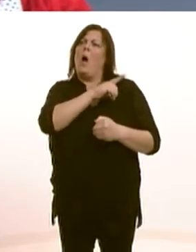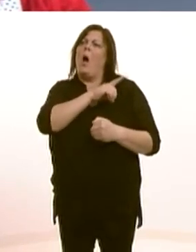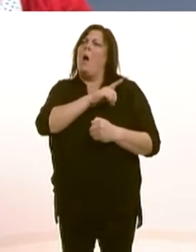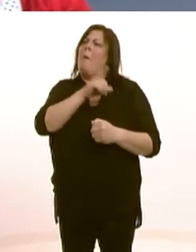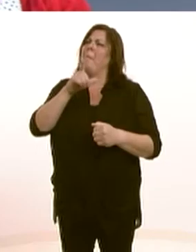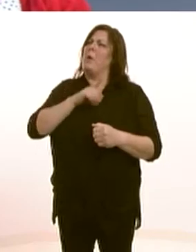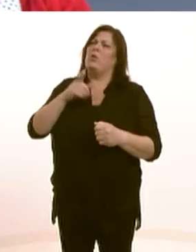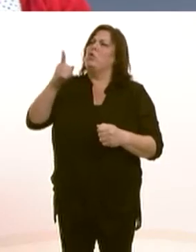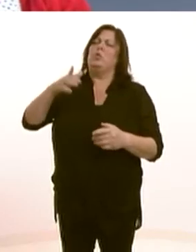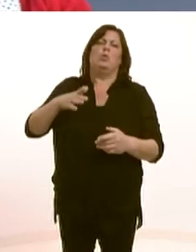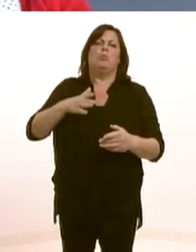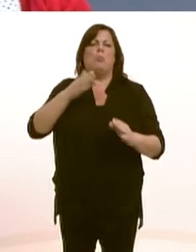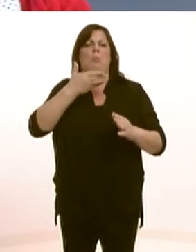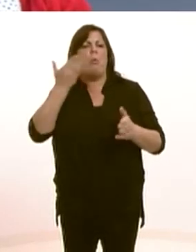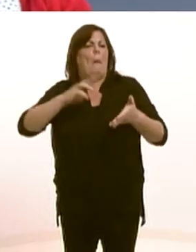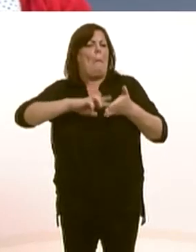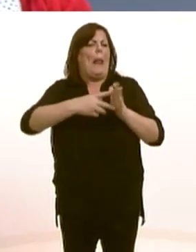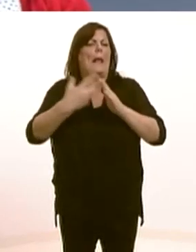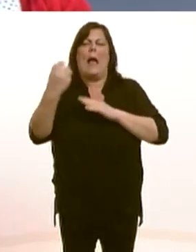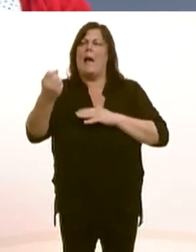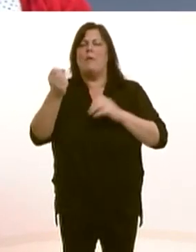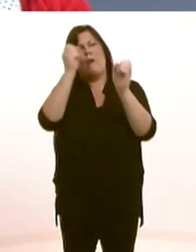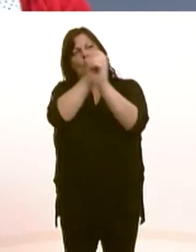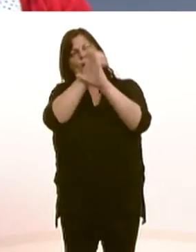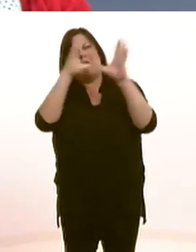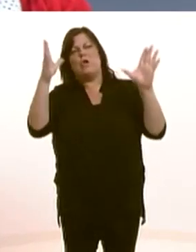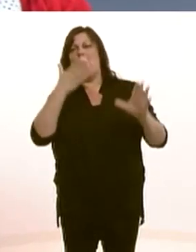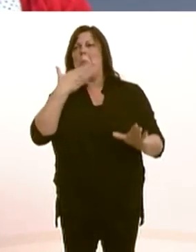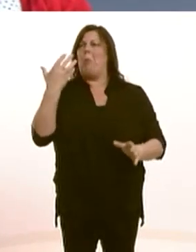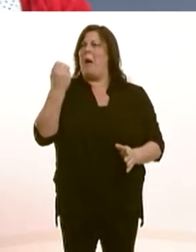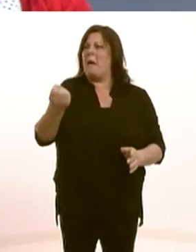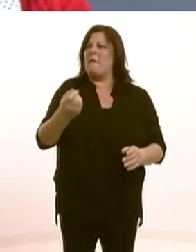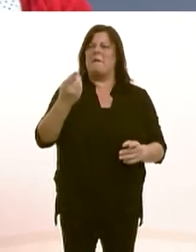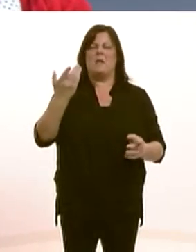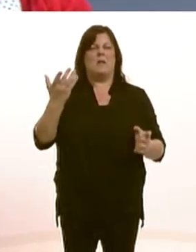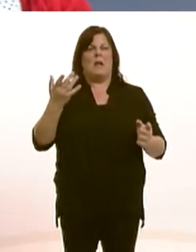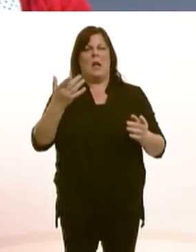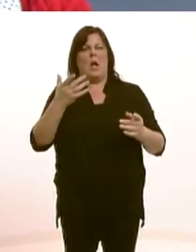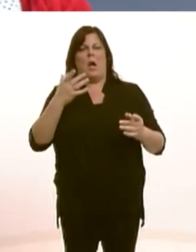got no vision, and no clue as to what Wales should look like outside the European Union?